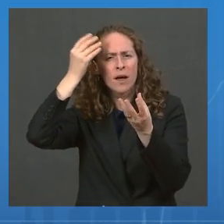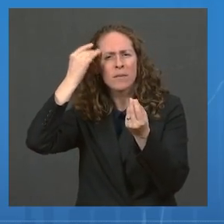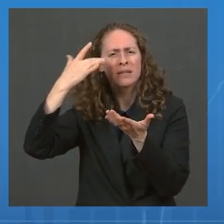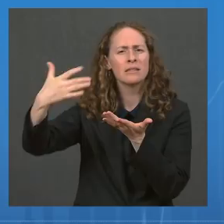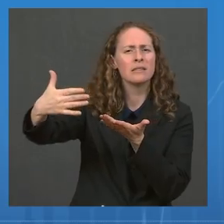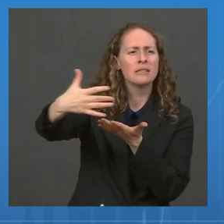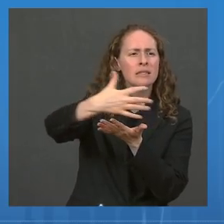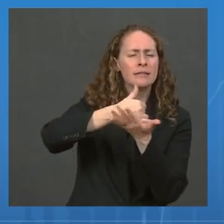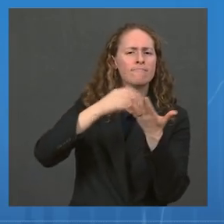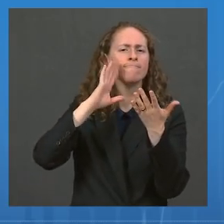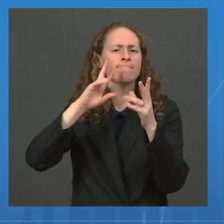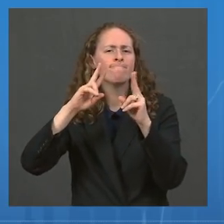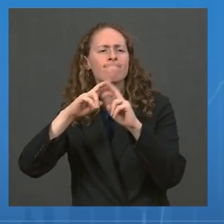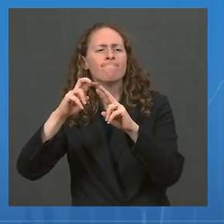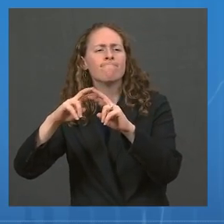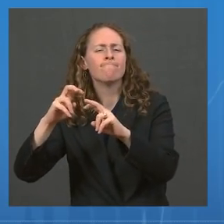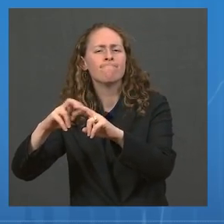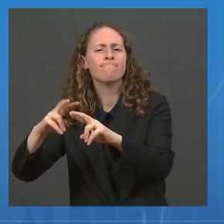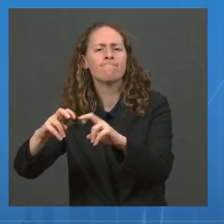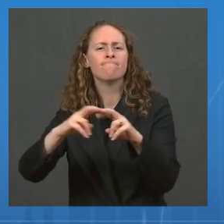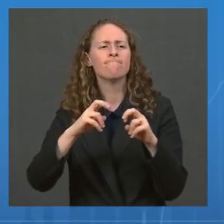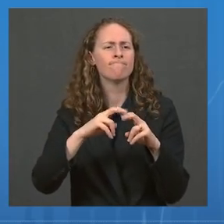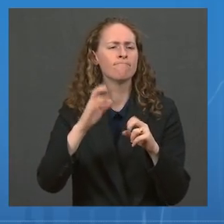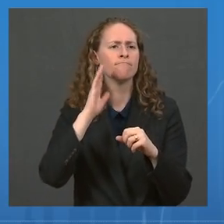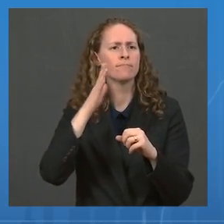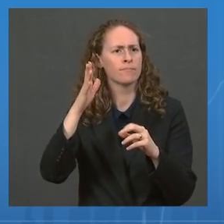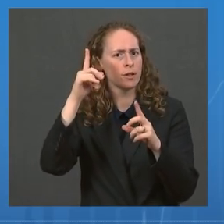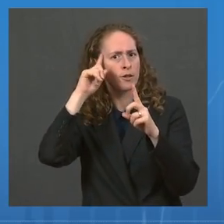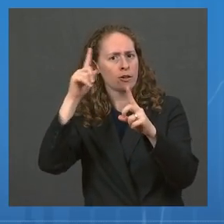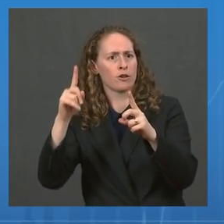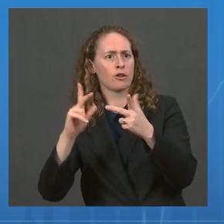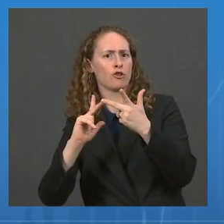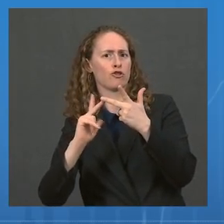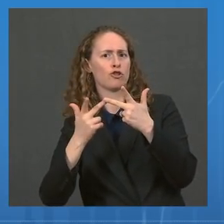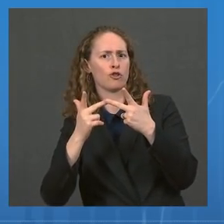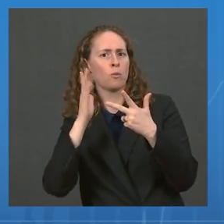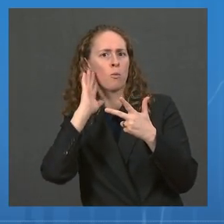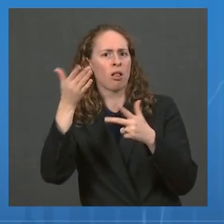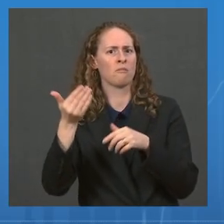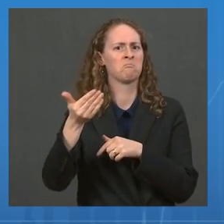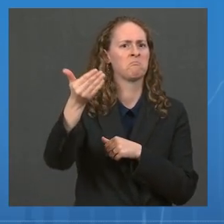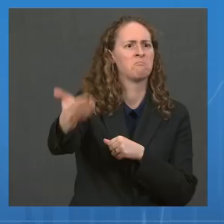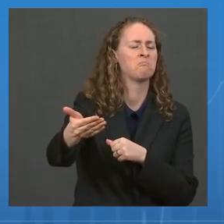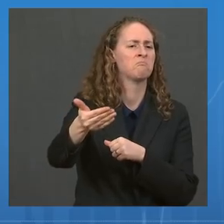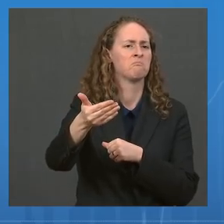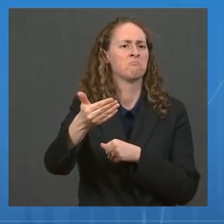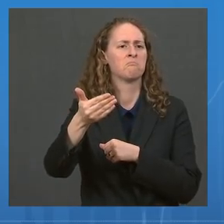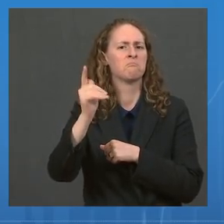with a goal of making booster recommendations for Moderna and J&J recipients in the coming weeks.